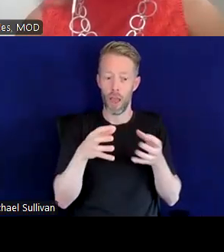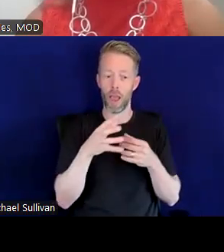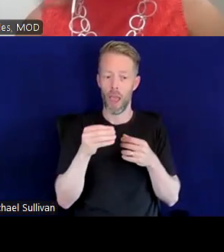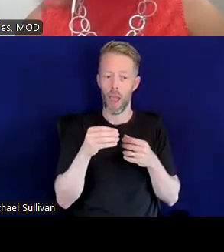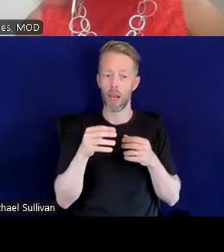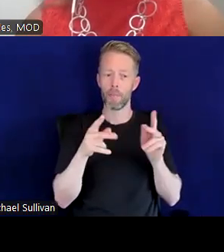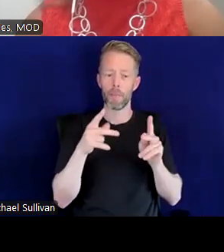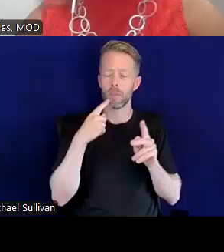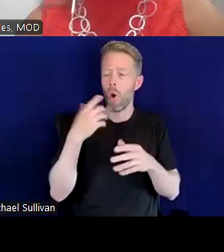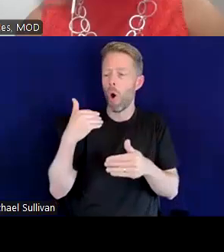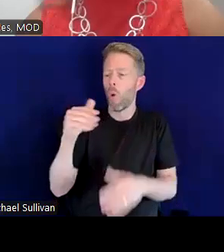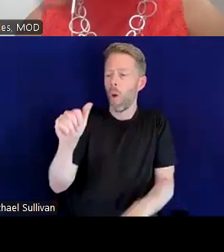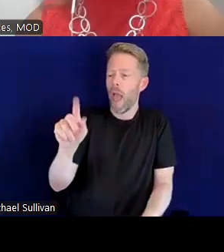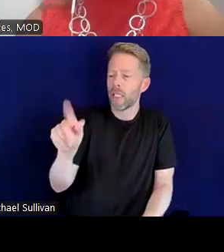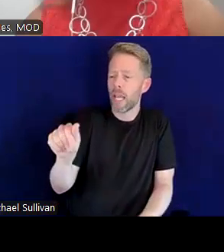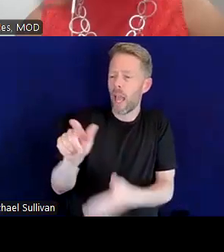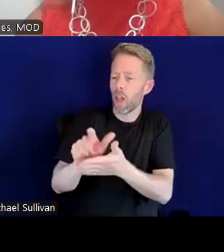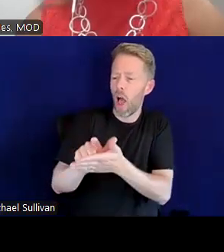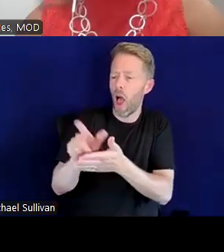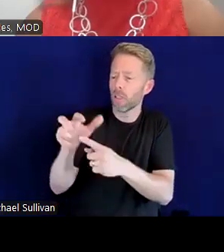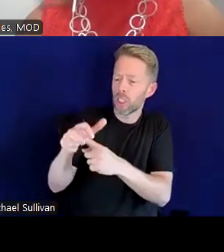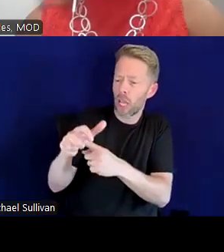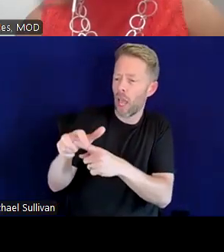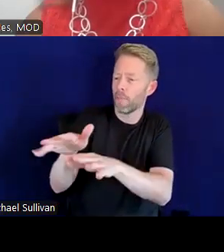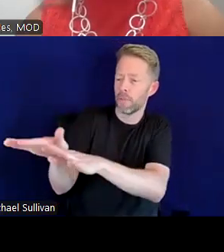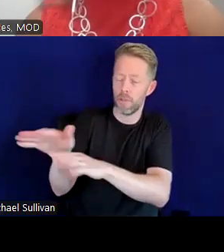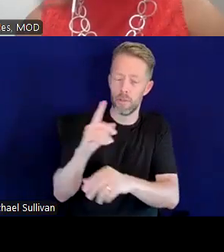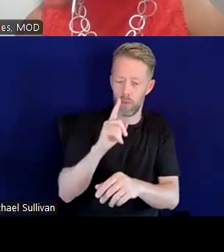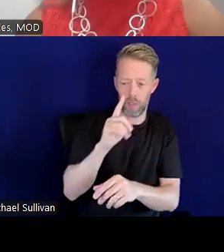the ADA that's not all a part of the ADA but I think it's, I